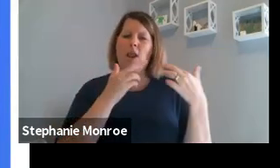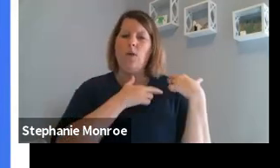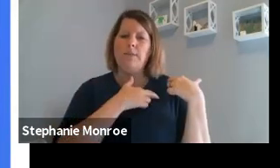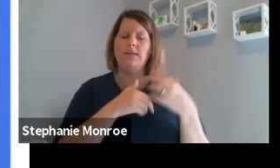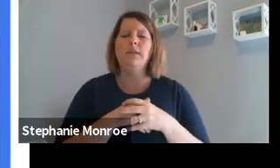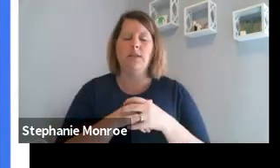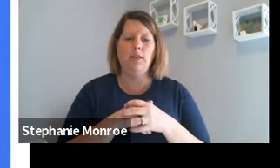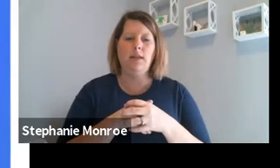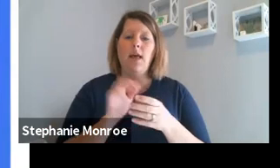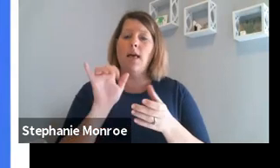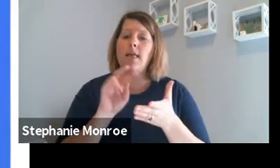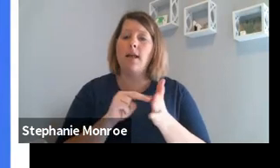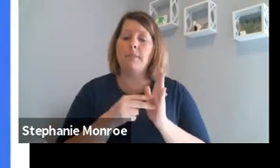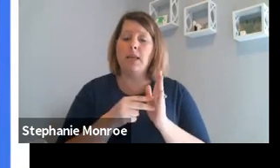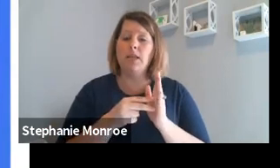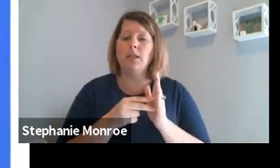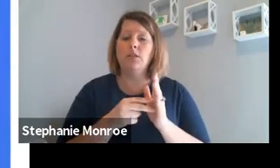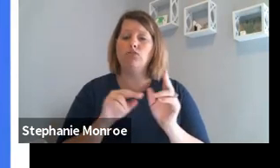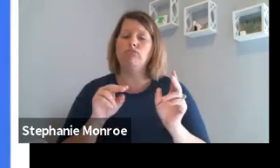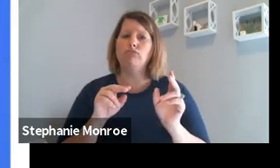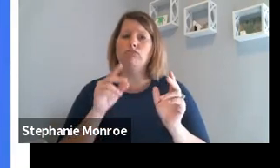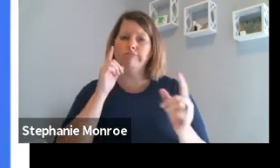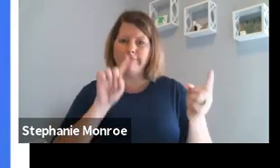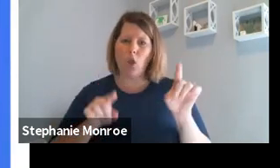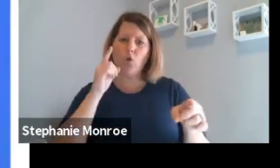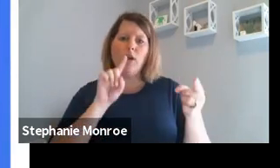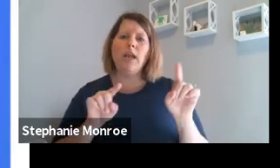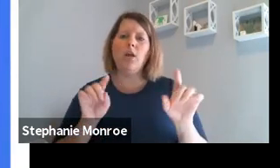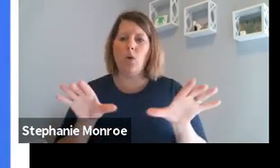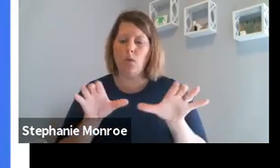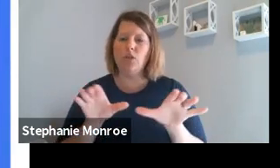which means mutually agreeing on what they do as a unit,